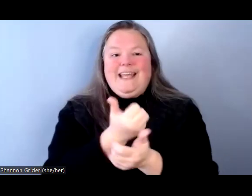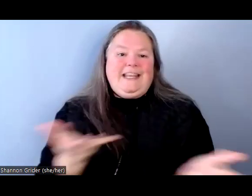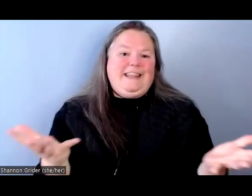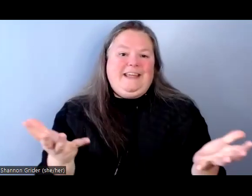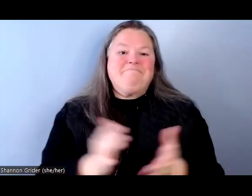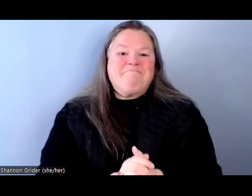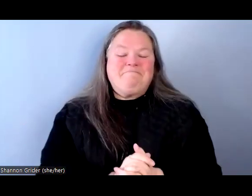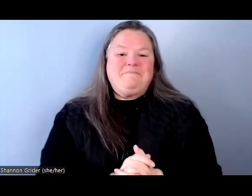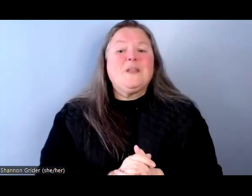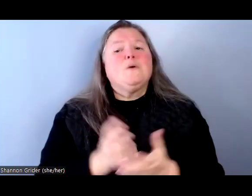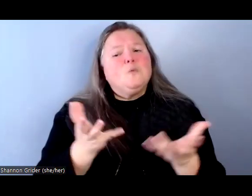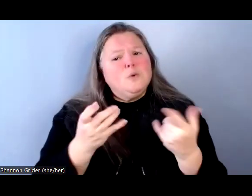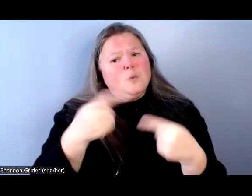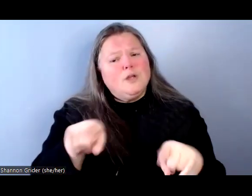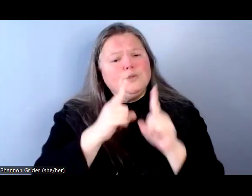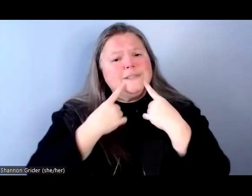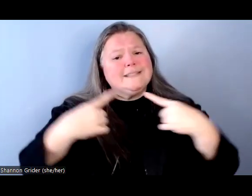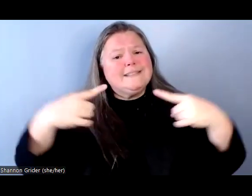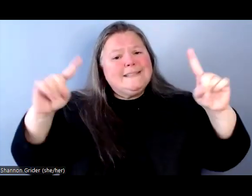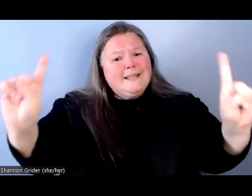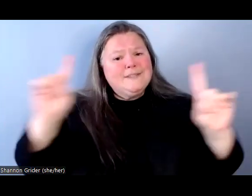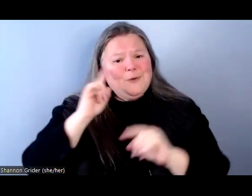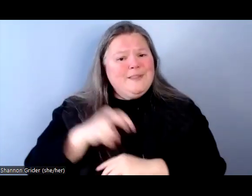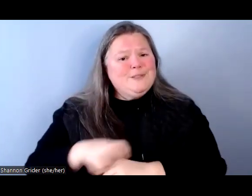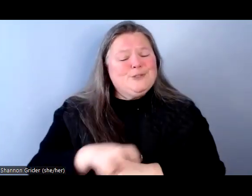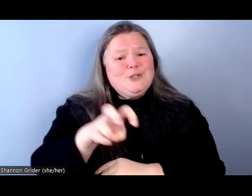anything at all. We want you to be successful on this journey